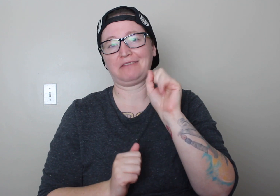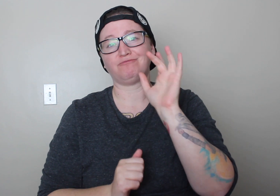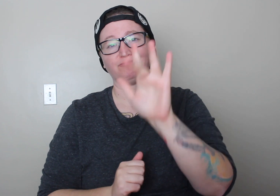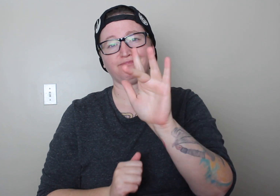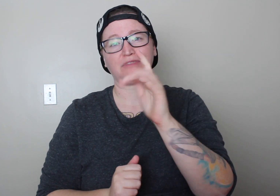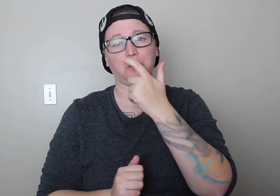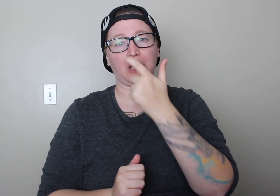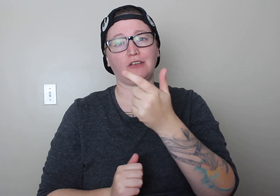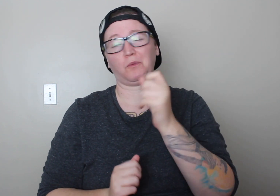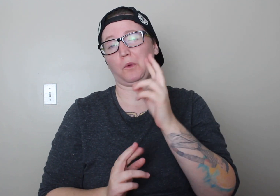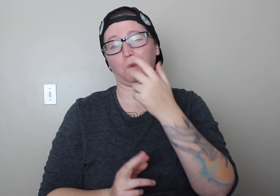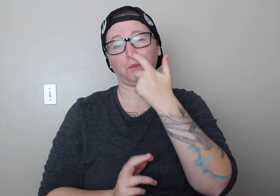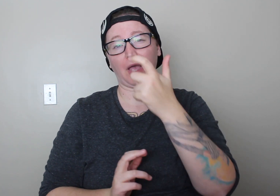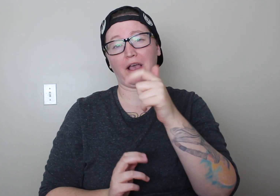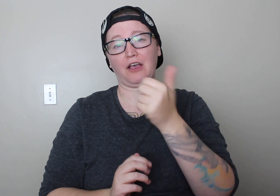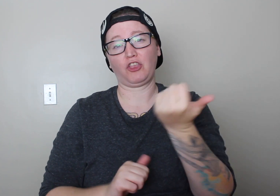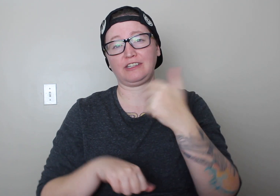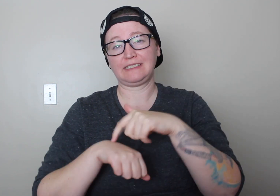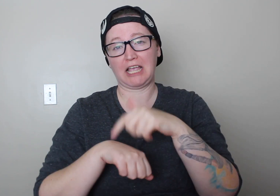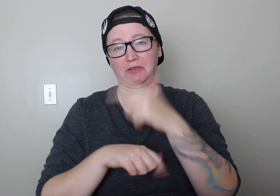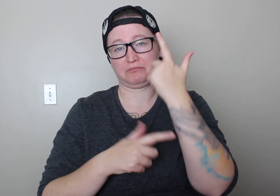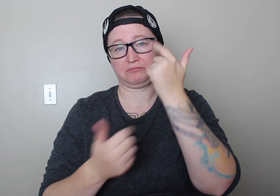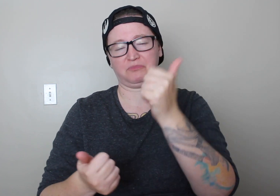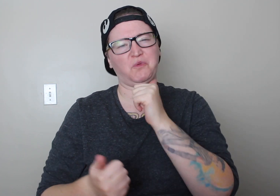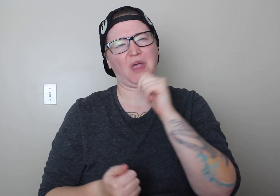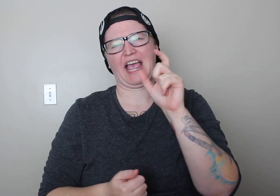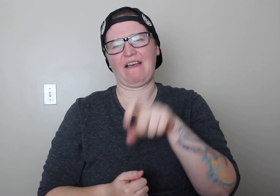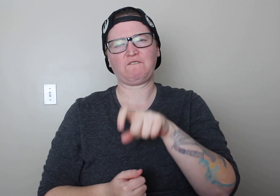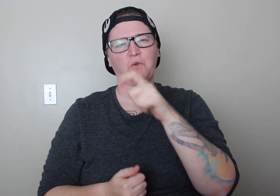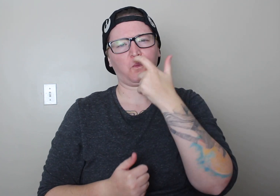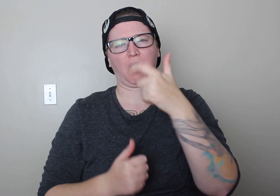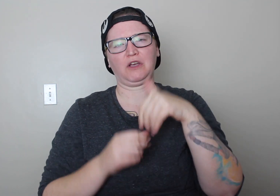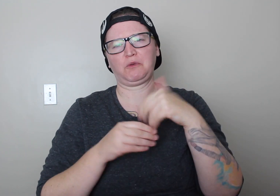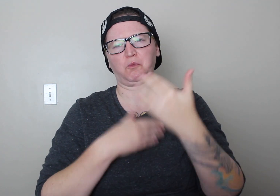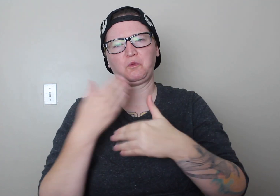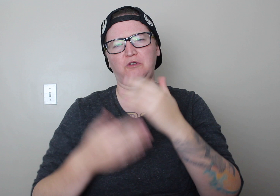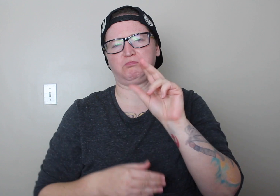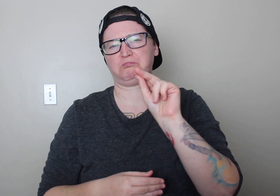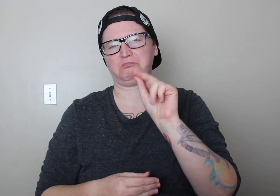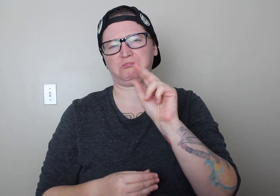You can go ahead and watch now or other time. There is no need to watch in order.